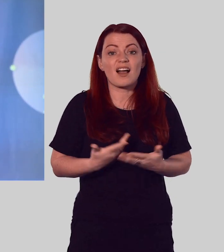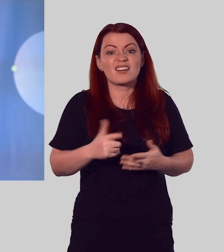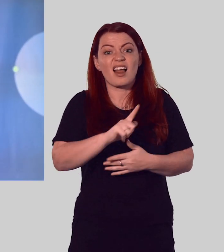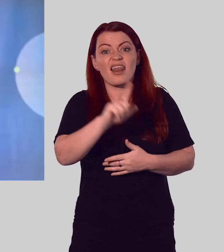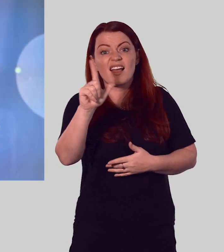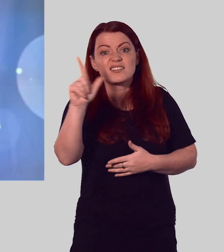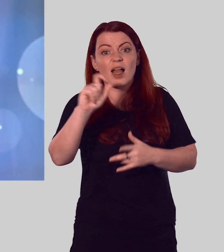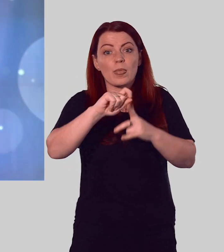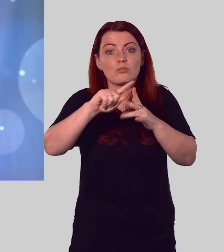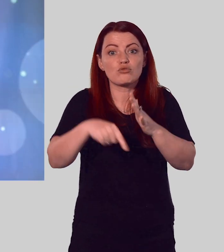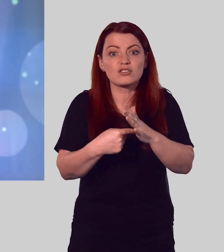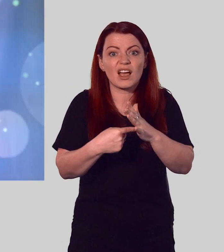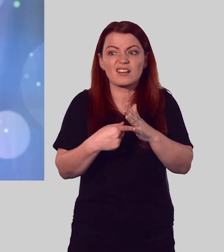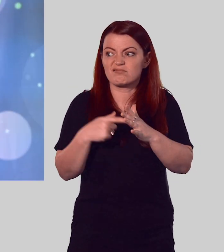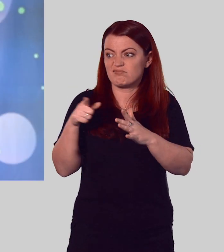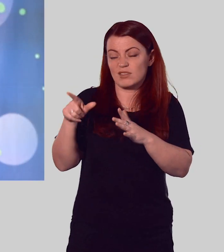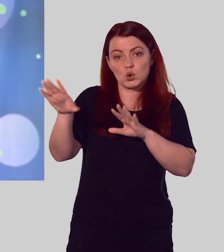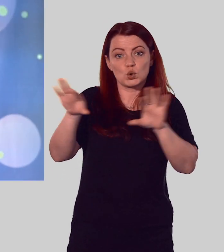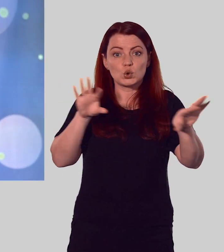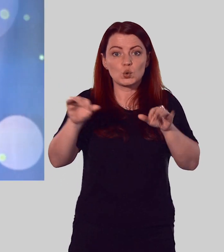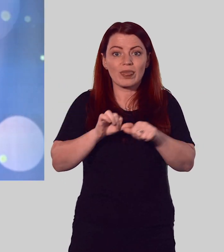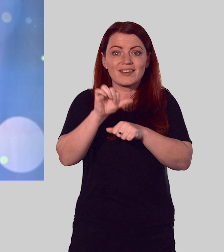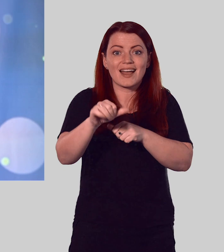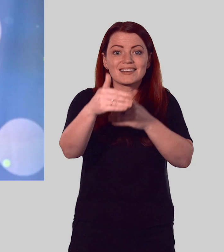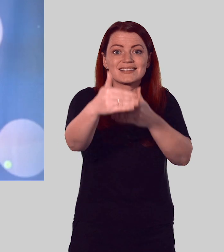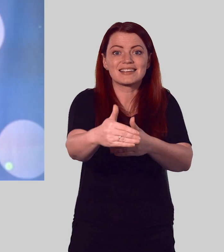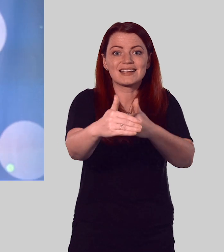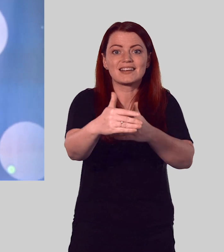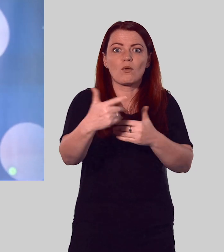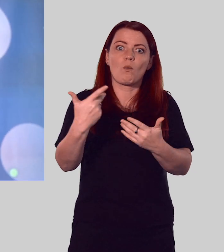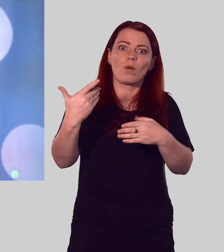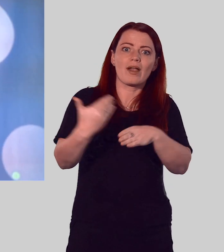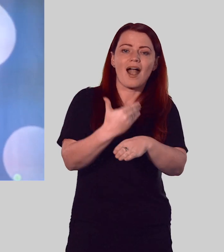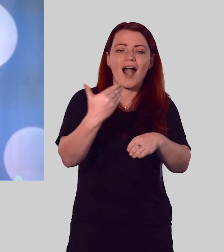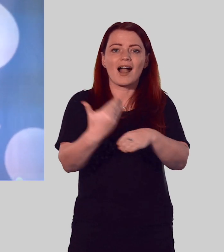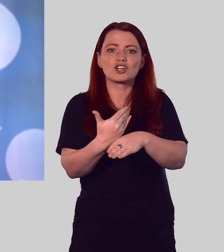choose the next scene or the action a character takes as in forum theatre.